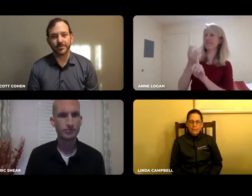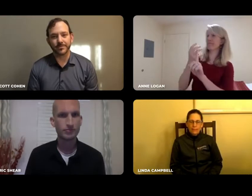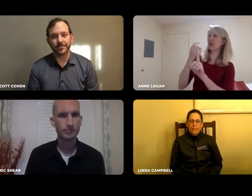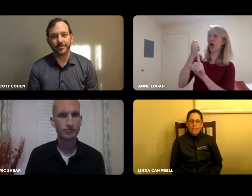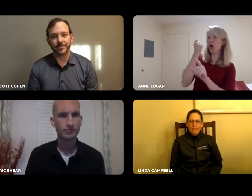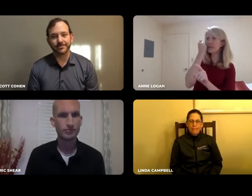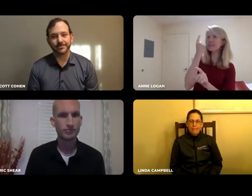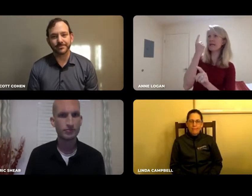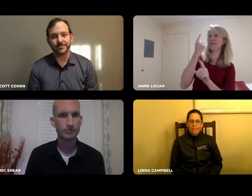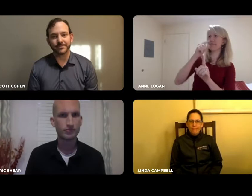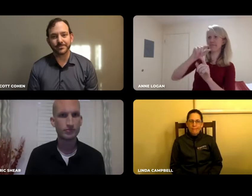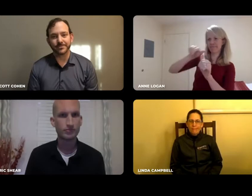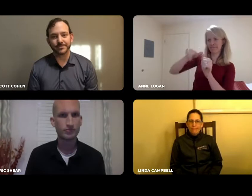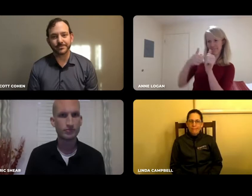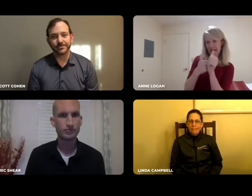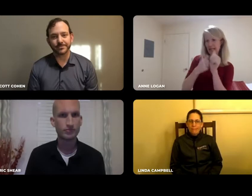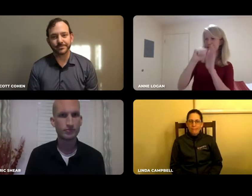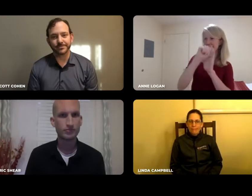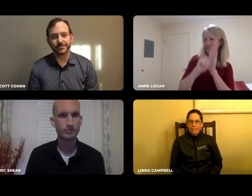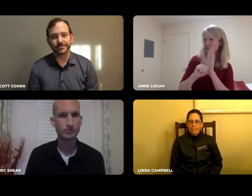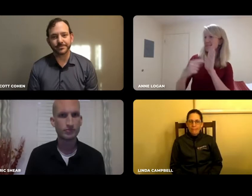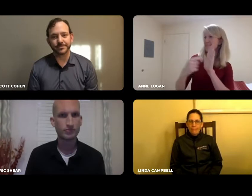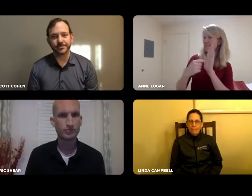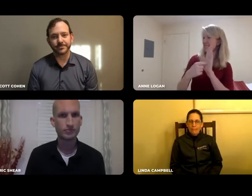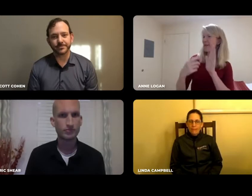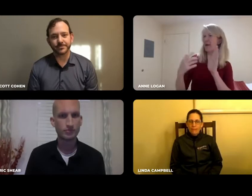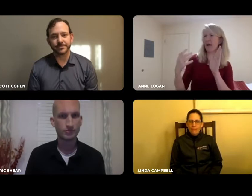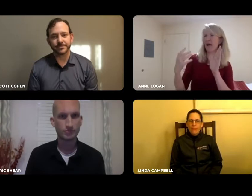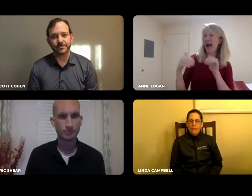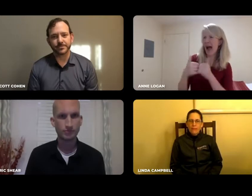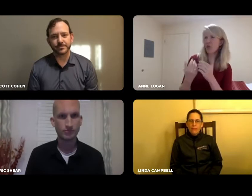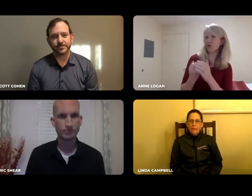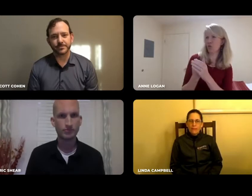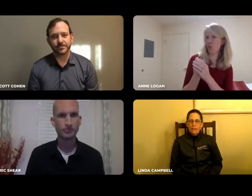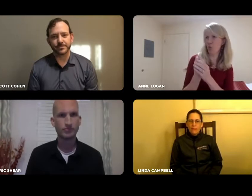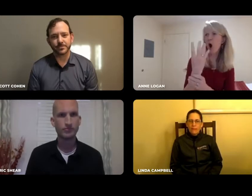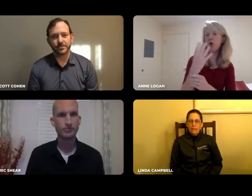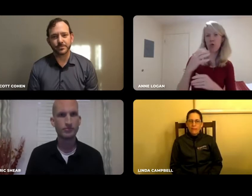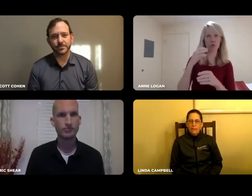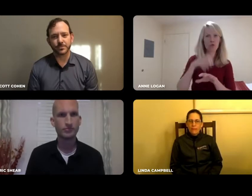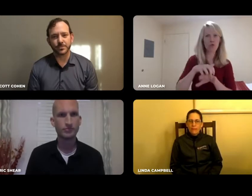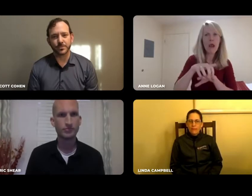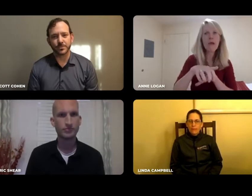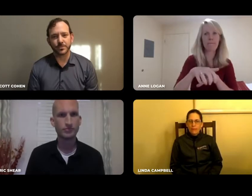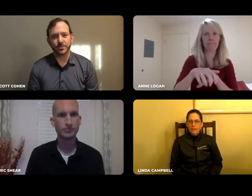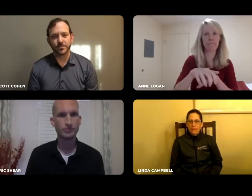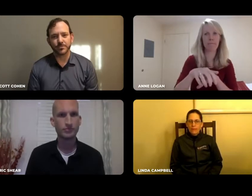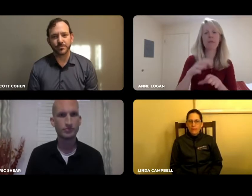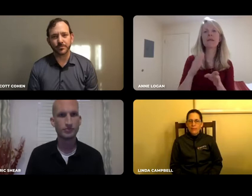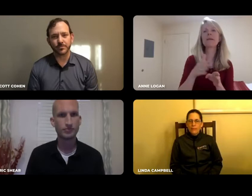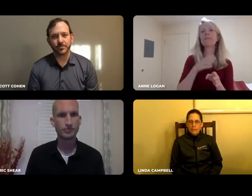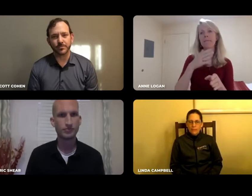Understanding the science behind how to grow grapes